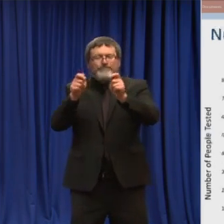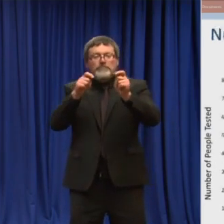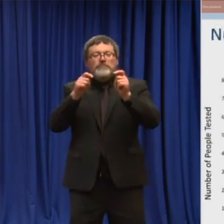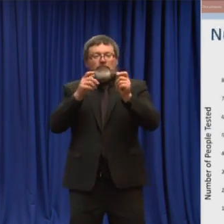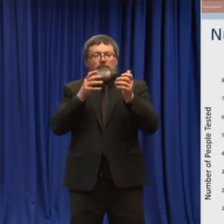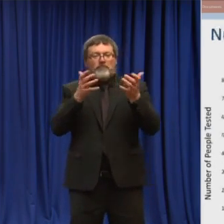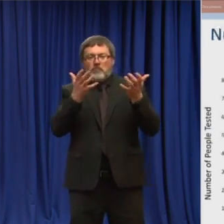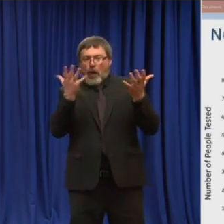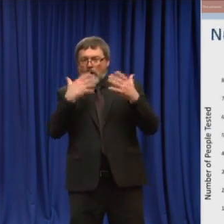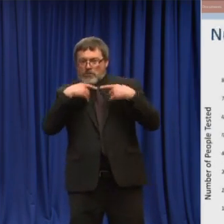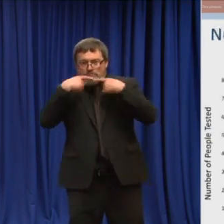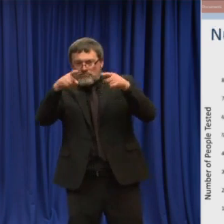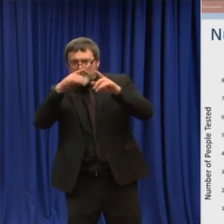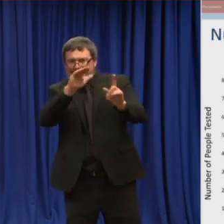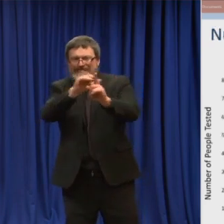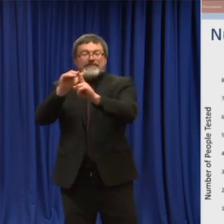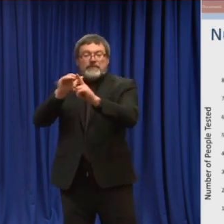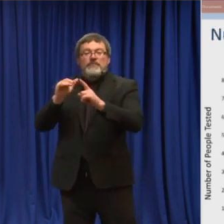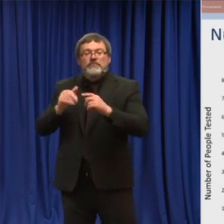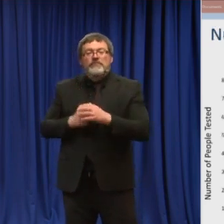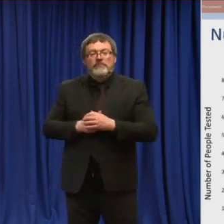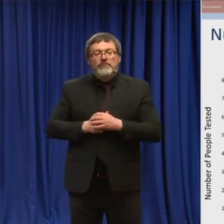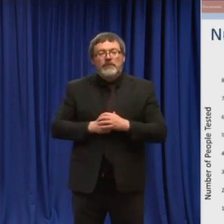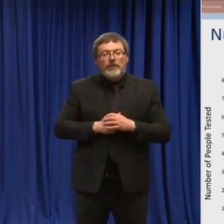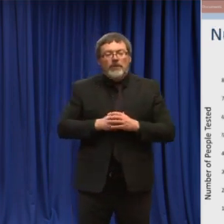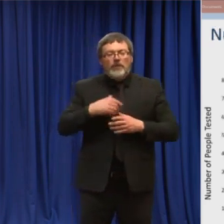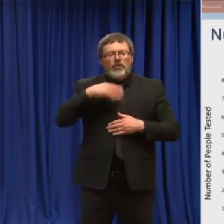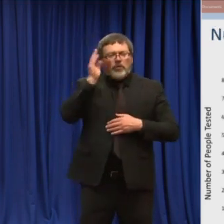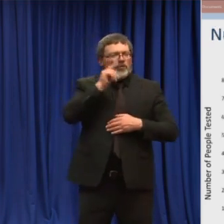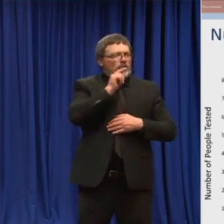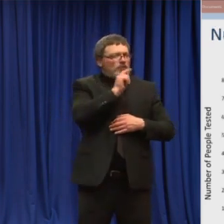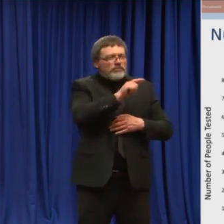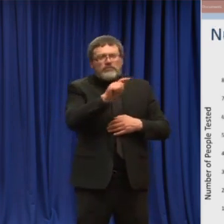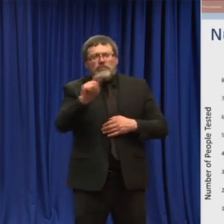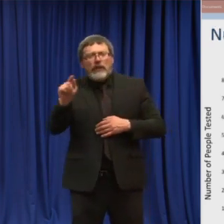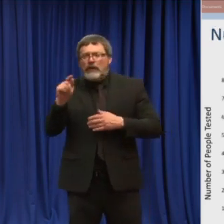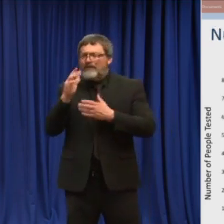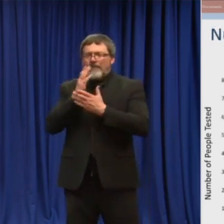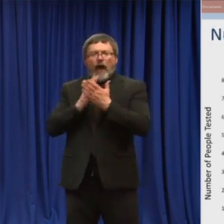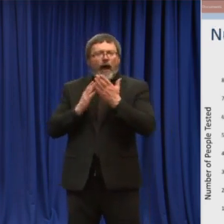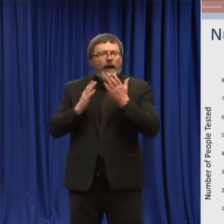WEEKS. OUT ONE OF THE COMMENTS. I KNOW PEOPLE ARE GOING TO HAVE AS WELL.